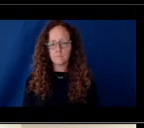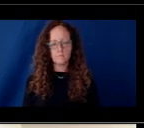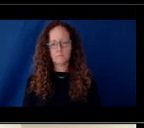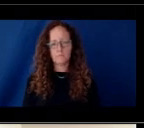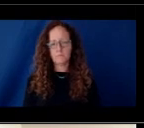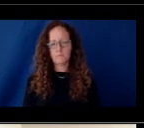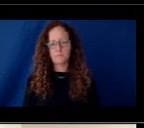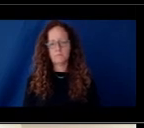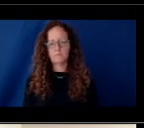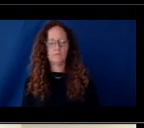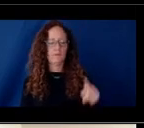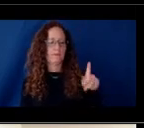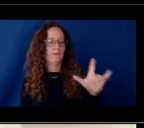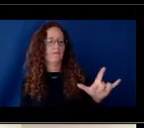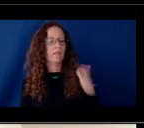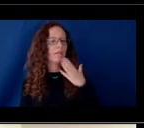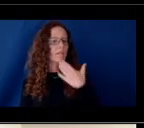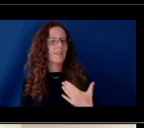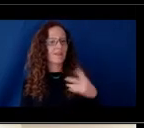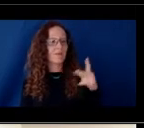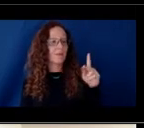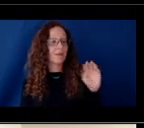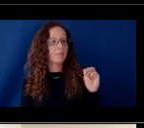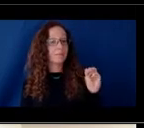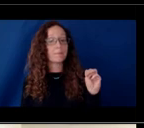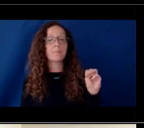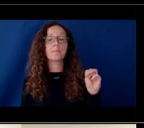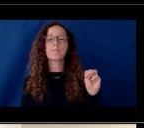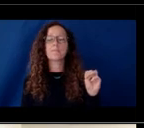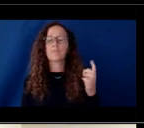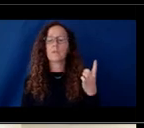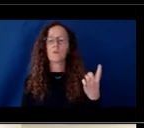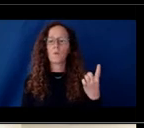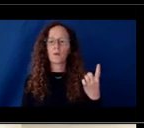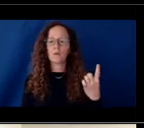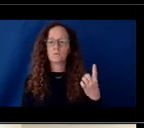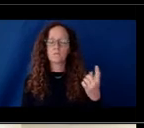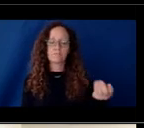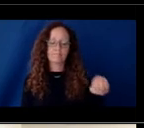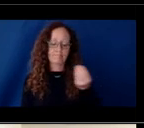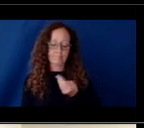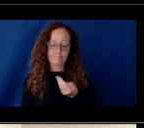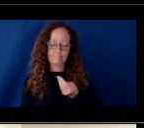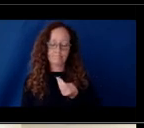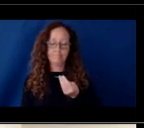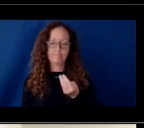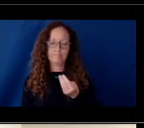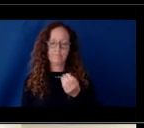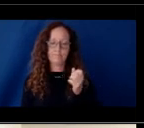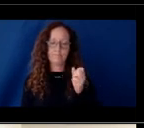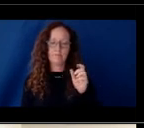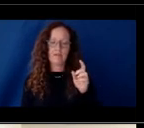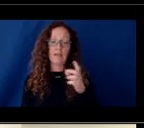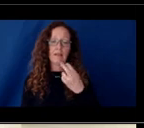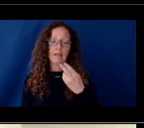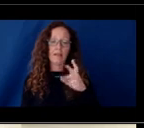heat. Alright, thanks for that answer Kim. So here's one that came in, it’s asking can you download HeatRisk data directly from the tool